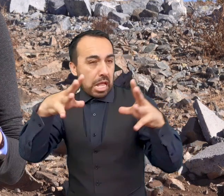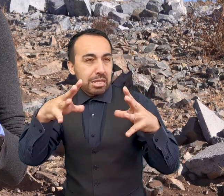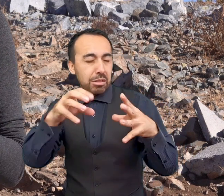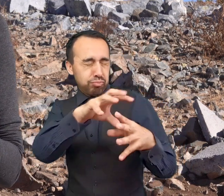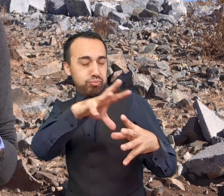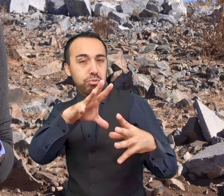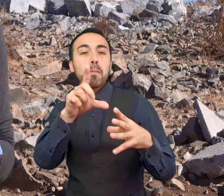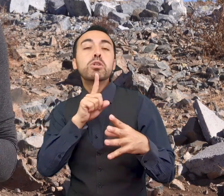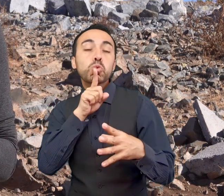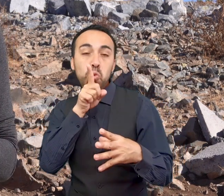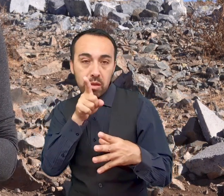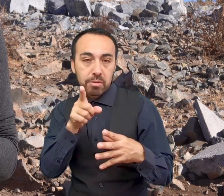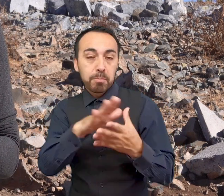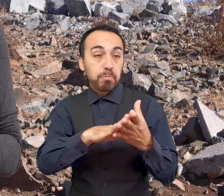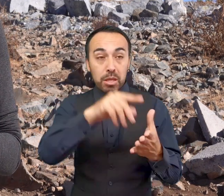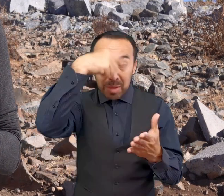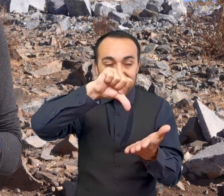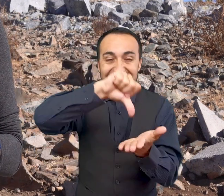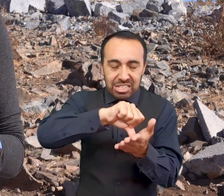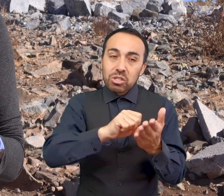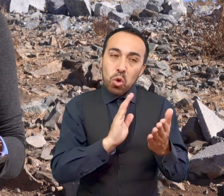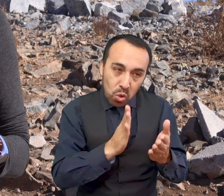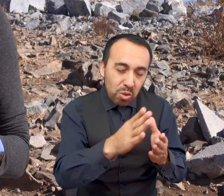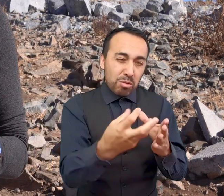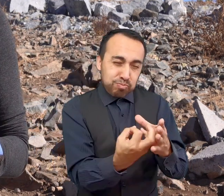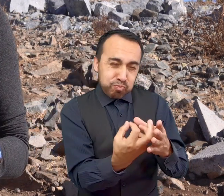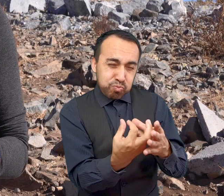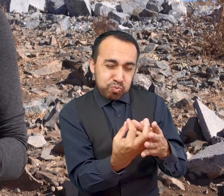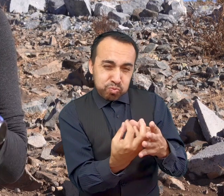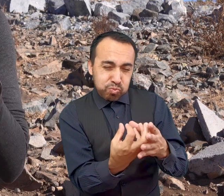than the time it burned the hydrogen. Once all the helium has been converted, the